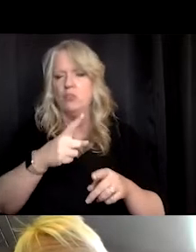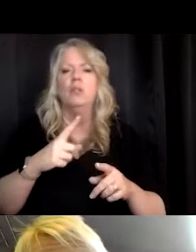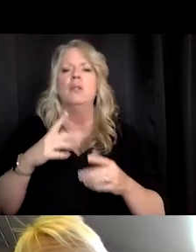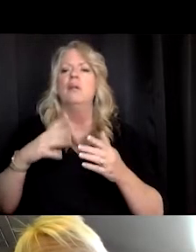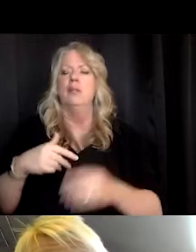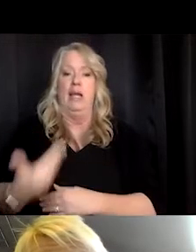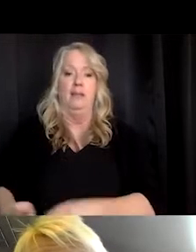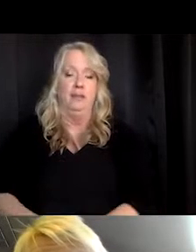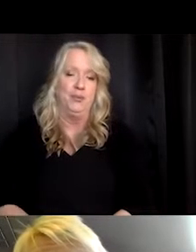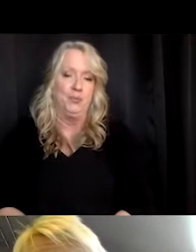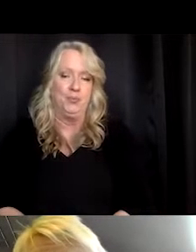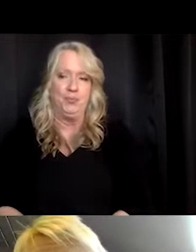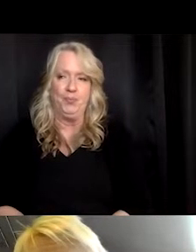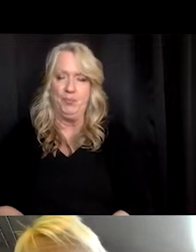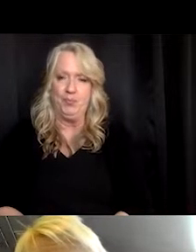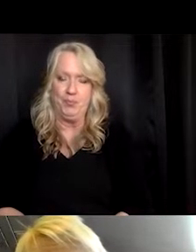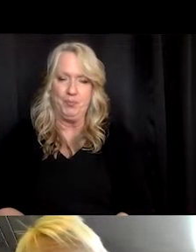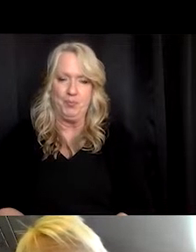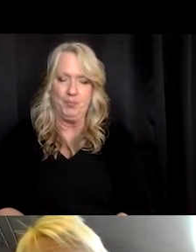WE CAN MAKE SURE ADD YOU TO OUR STATE SLIDE HERE. NEXT